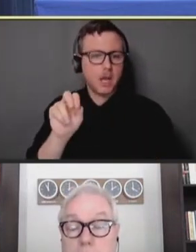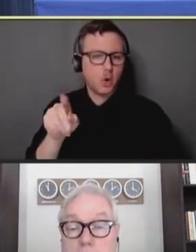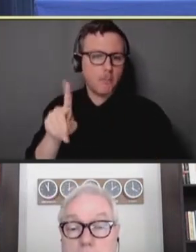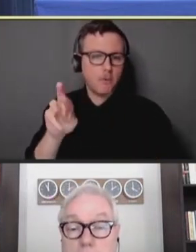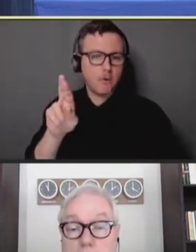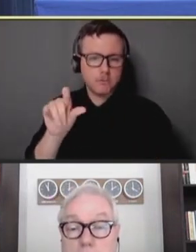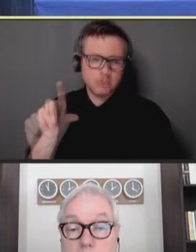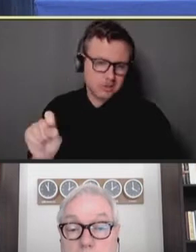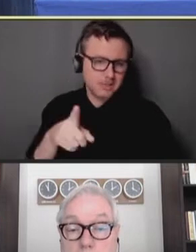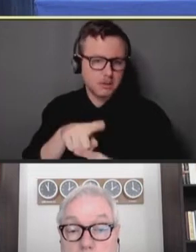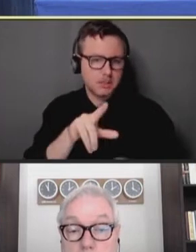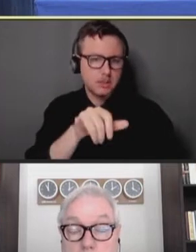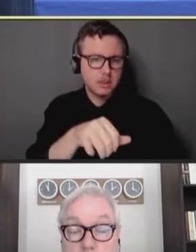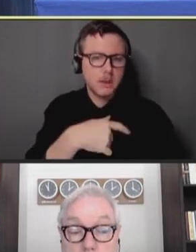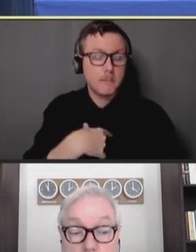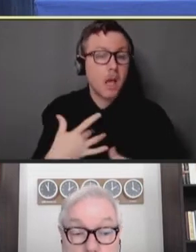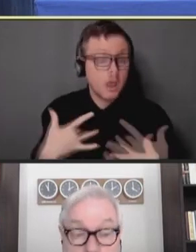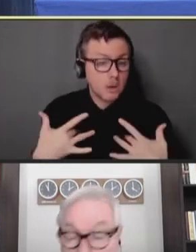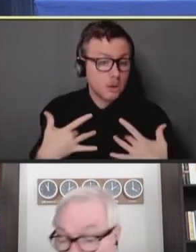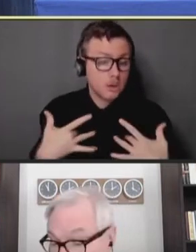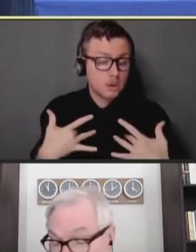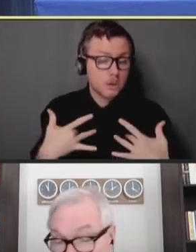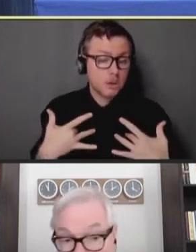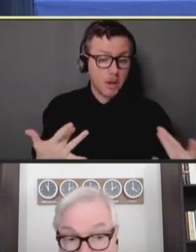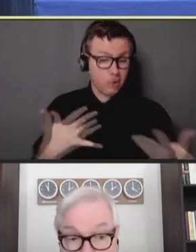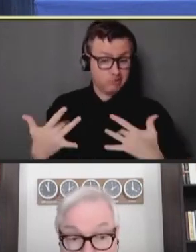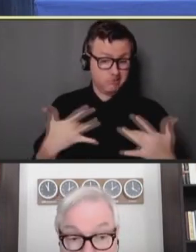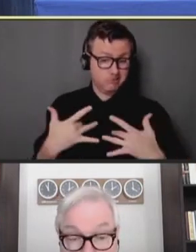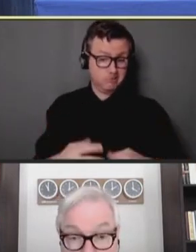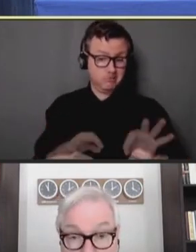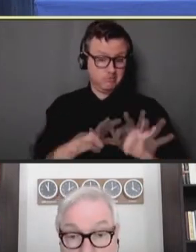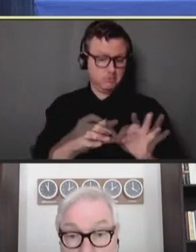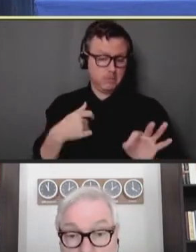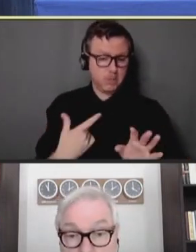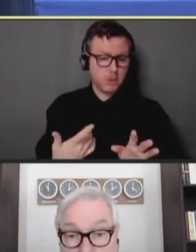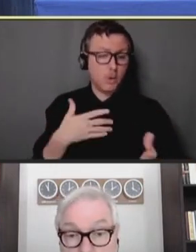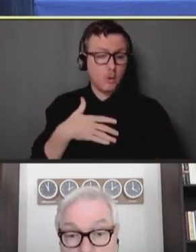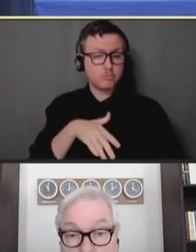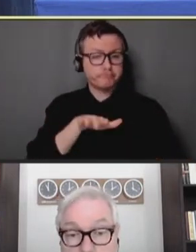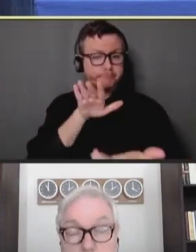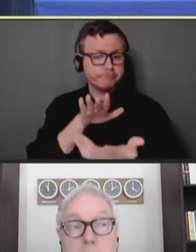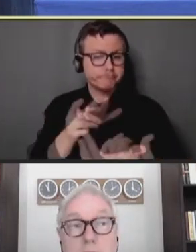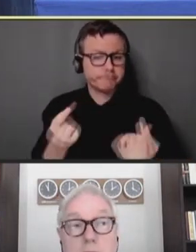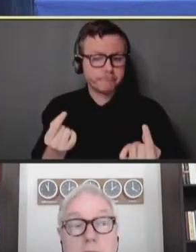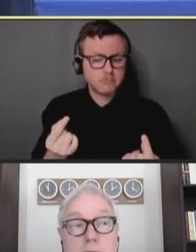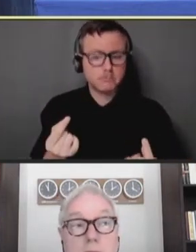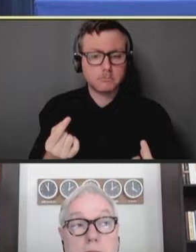But I think my big concern is that we keep taking the approach of I'm going to find my